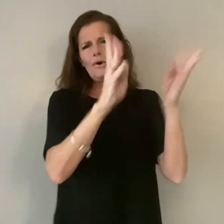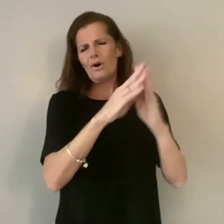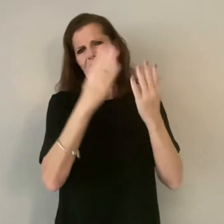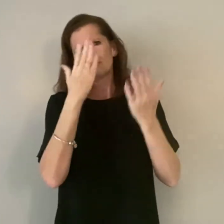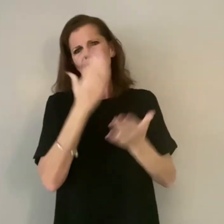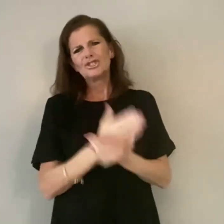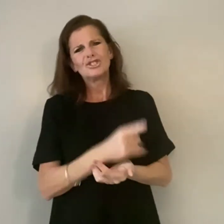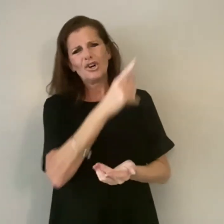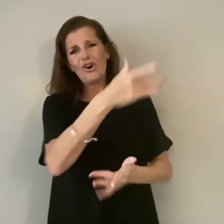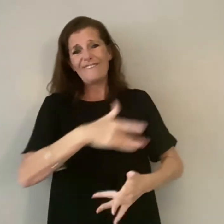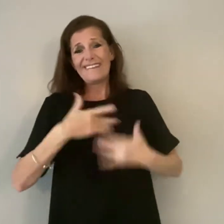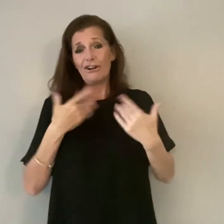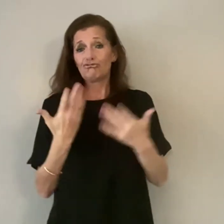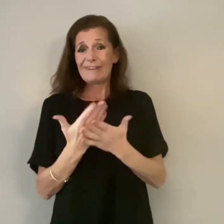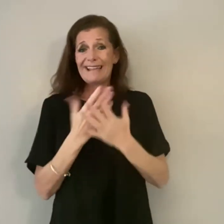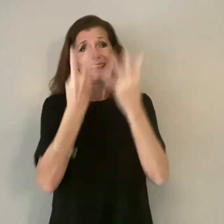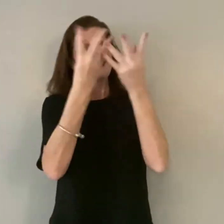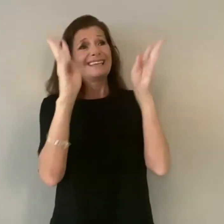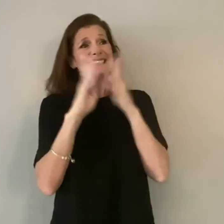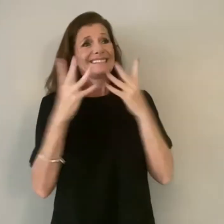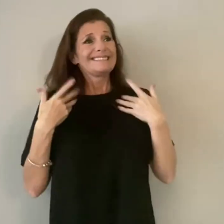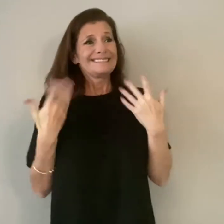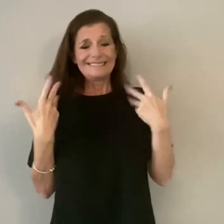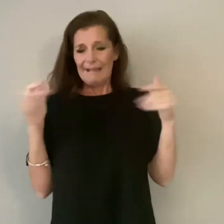but I'm sure it feels like there's very limited opportunity